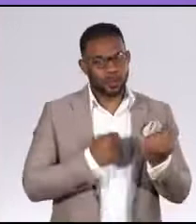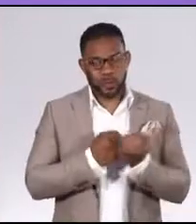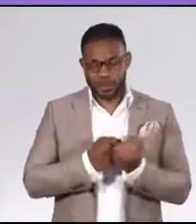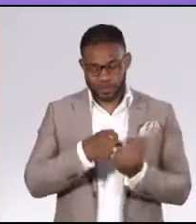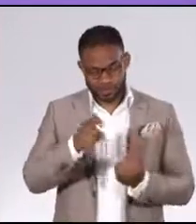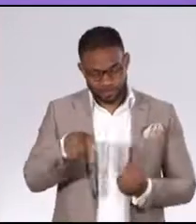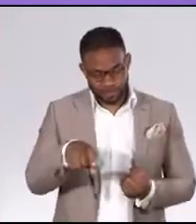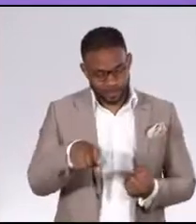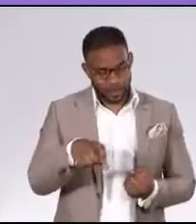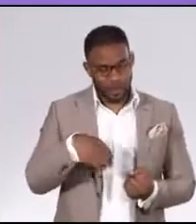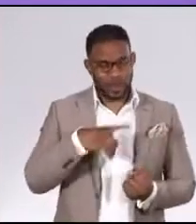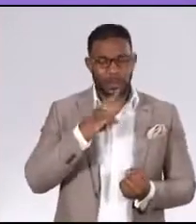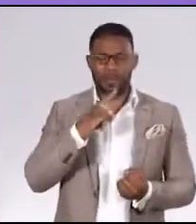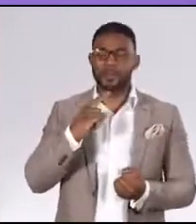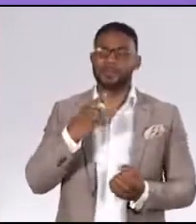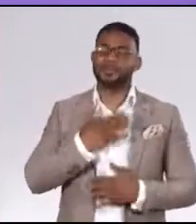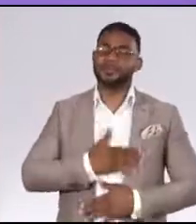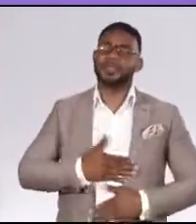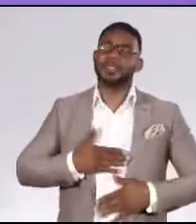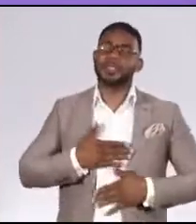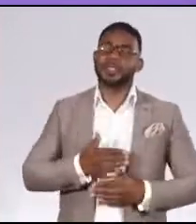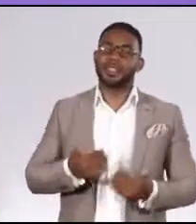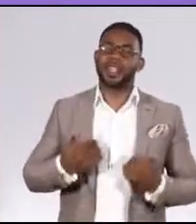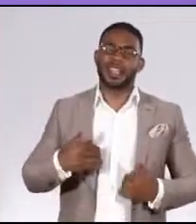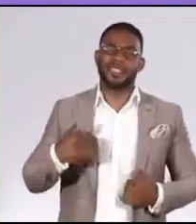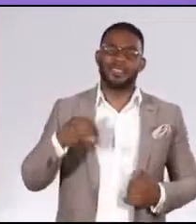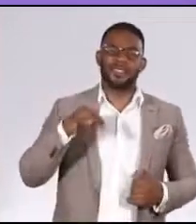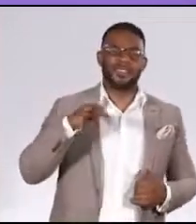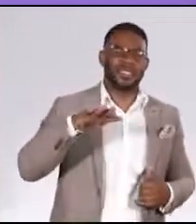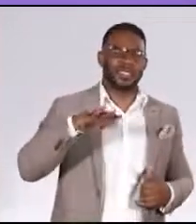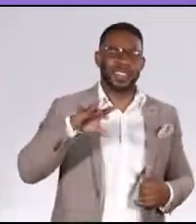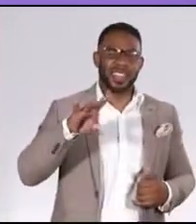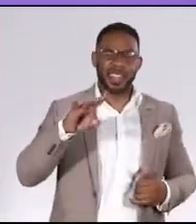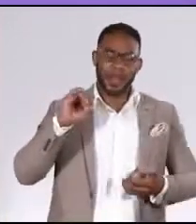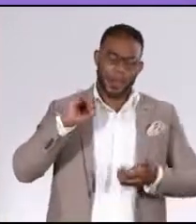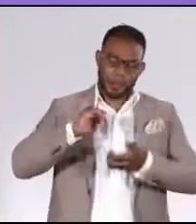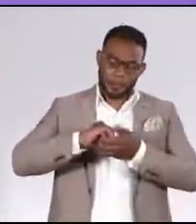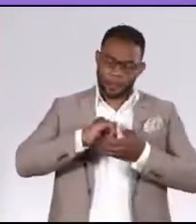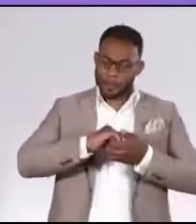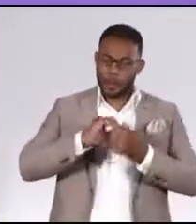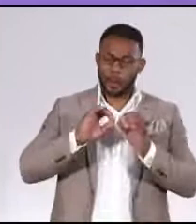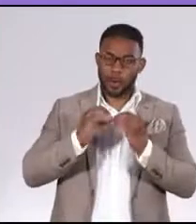and We are so pleased to have 58 partner organizations for this meeting.